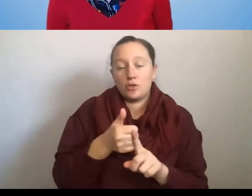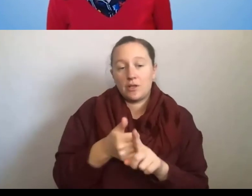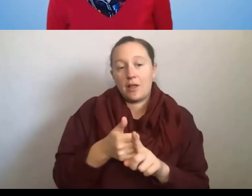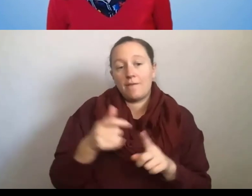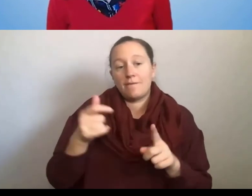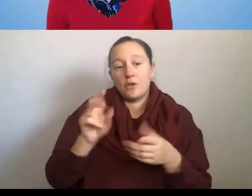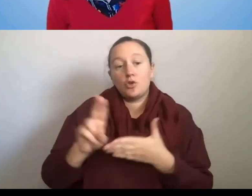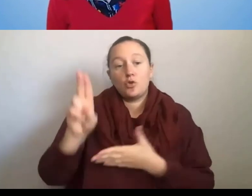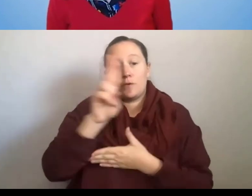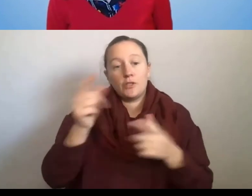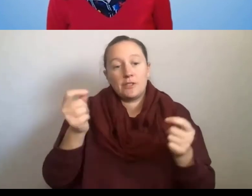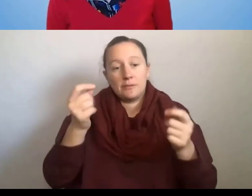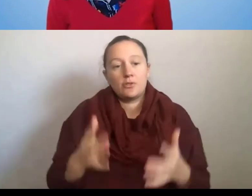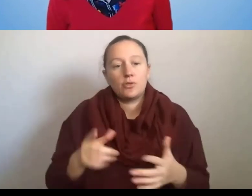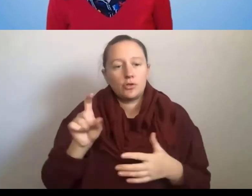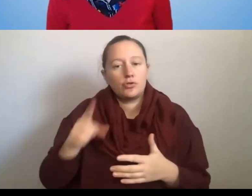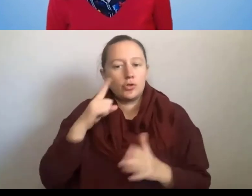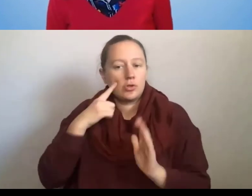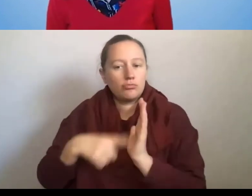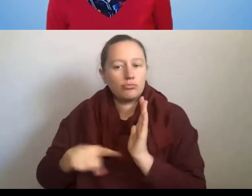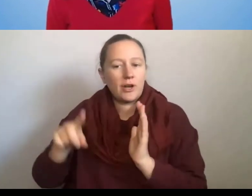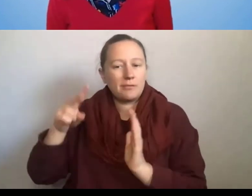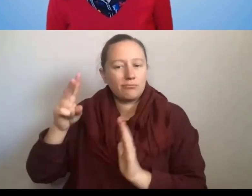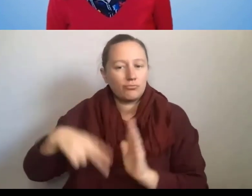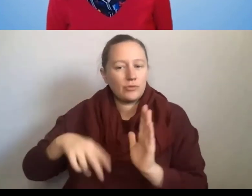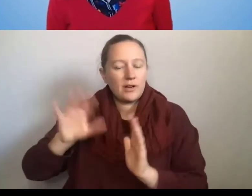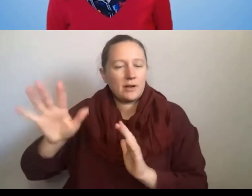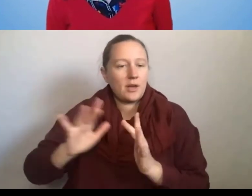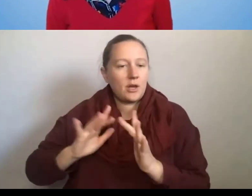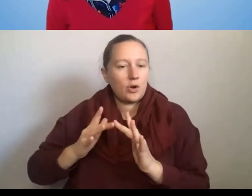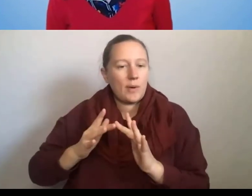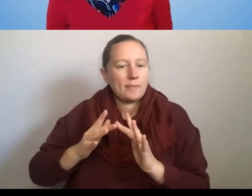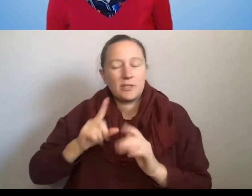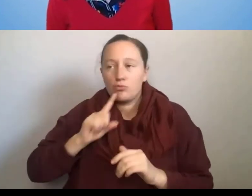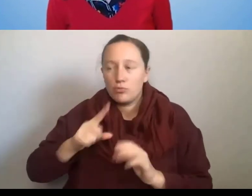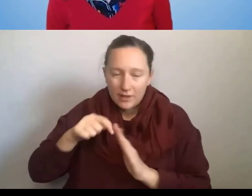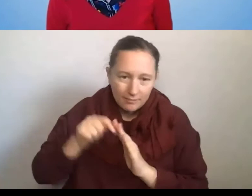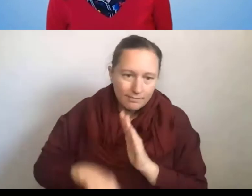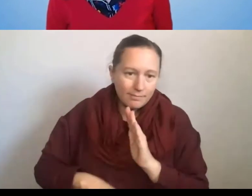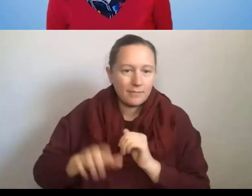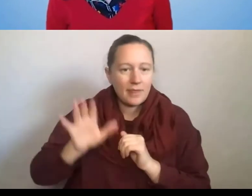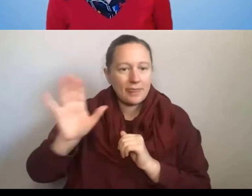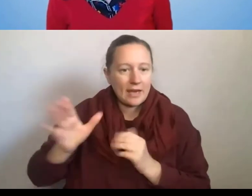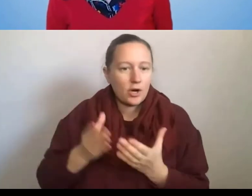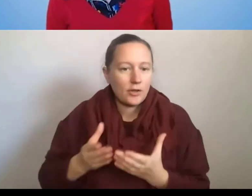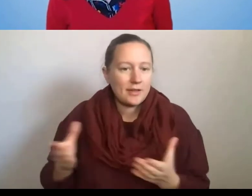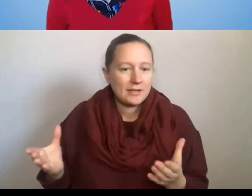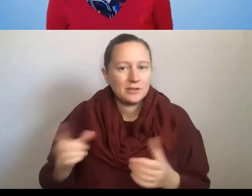you should check out this website and check out their materials and really think about their main goal